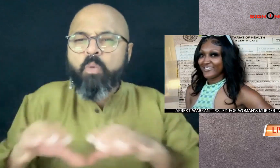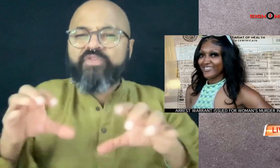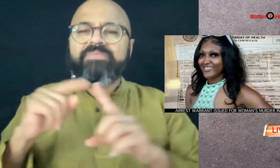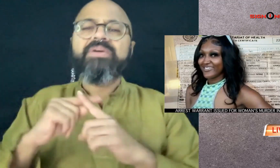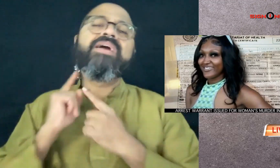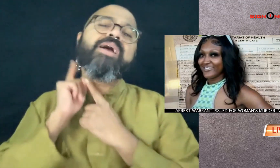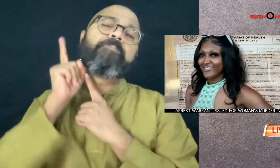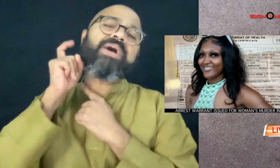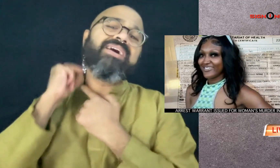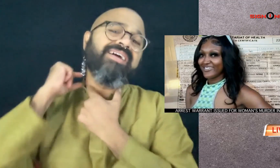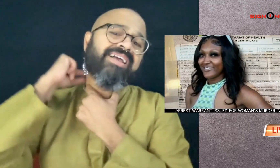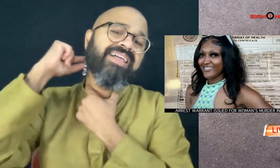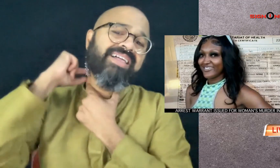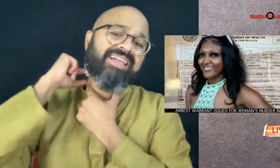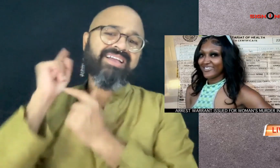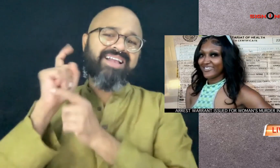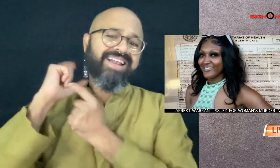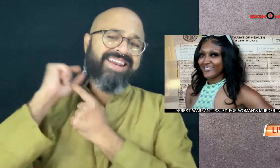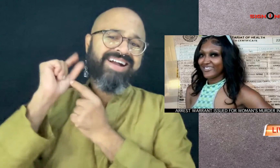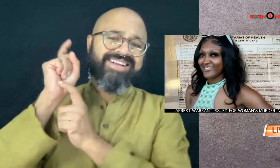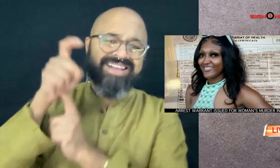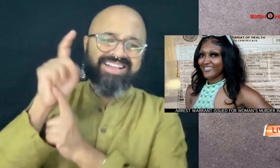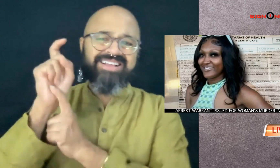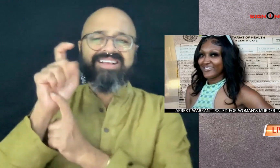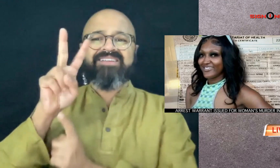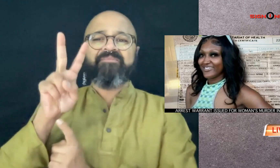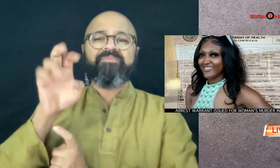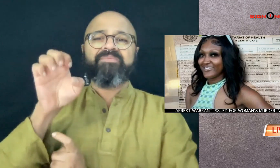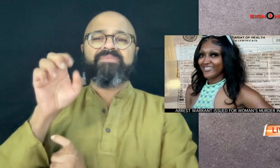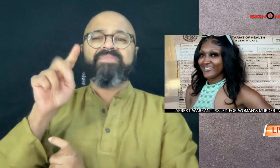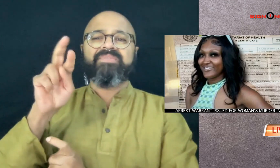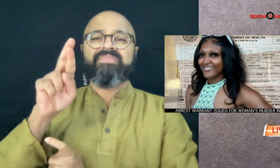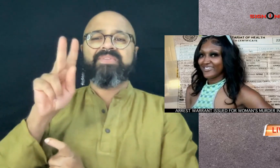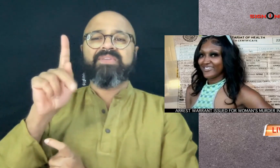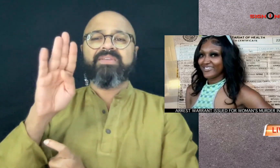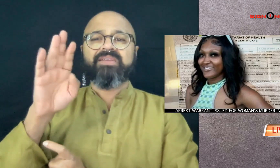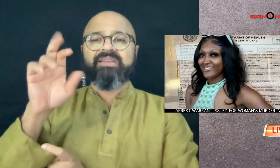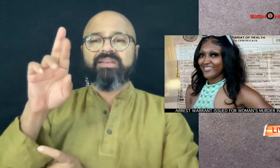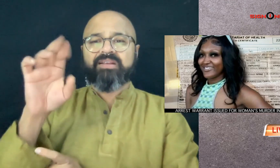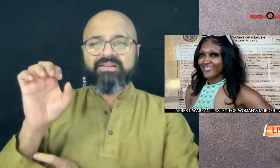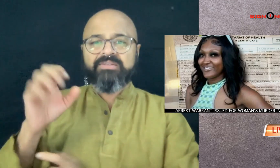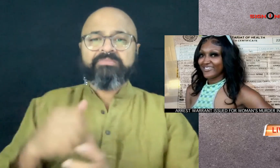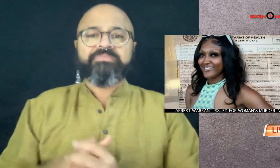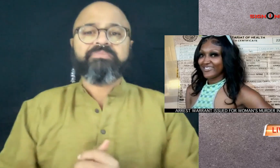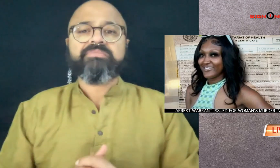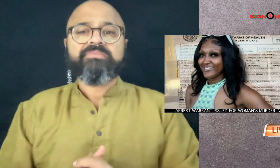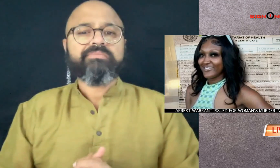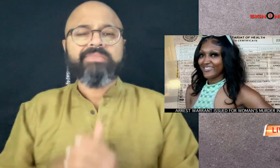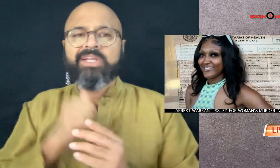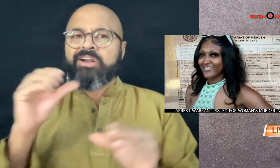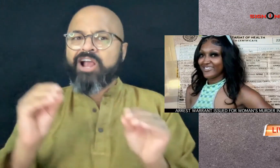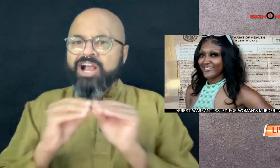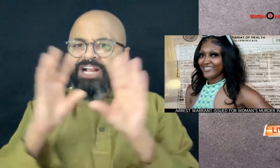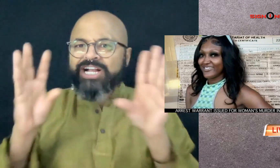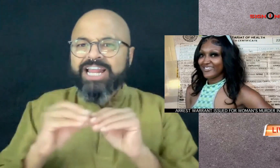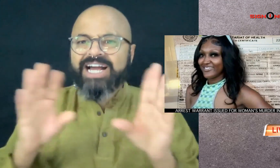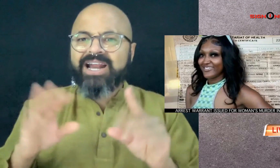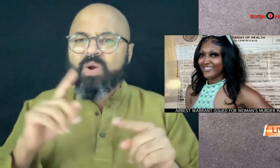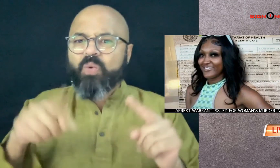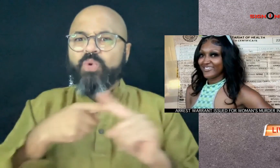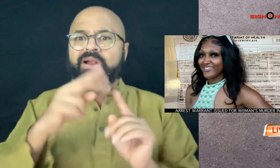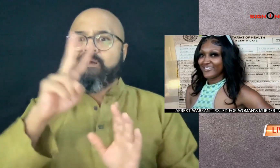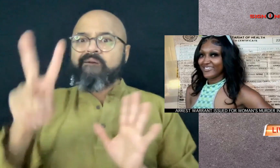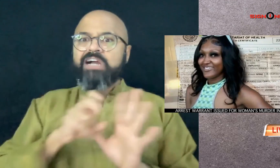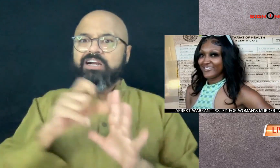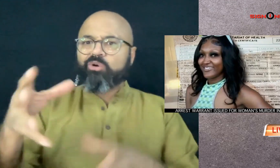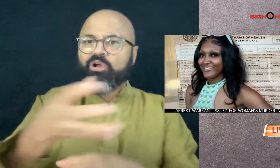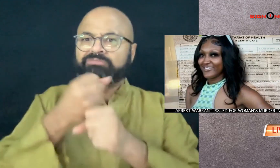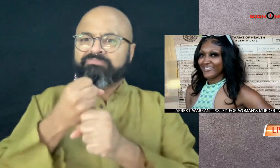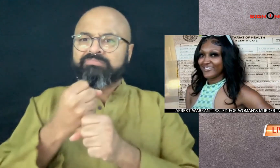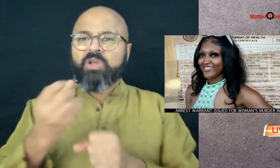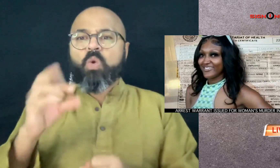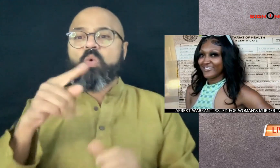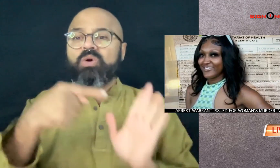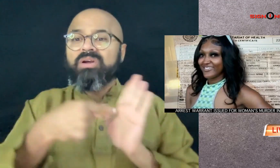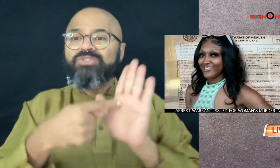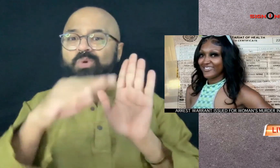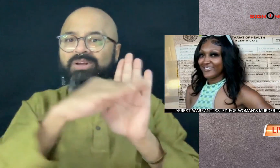excessive movement in the uppermost neck vertebrae it's unclear when the video was taken or if